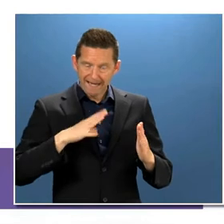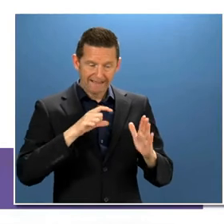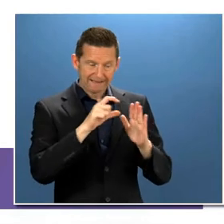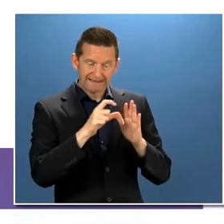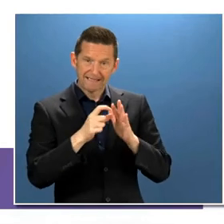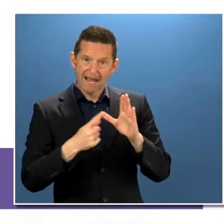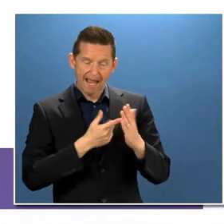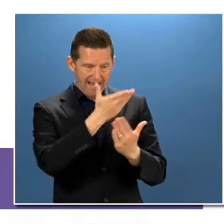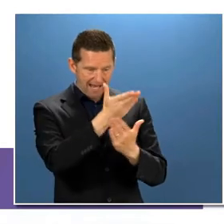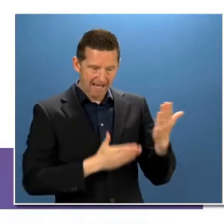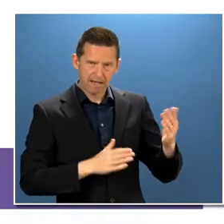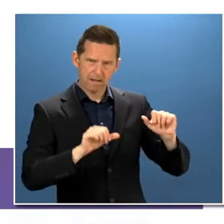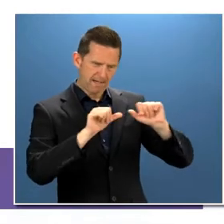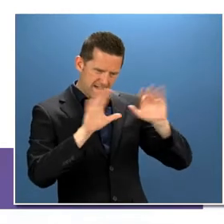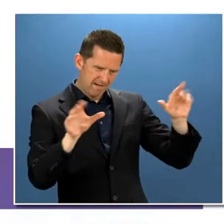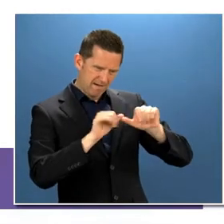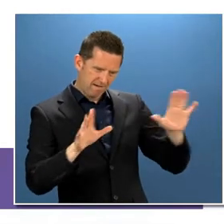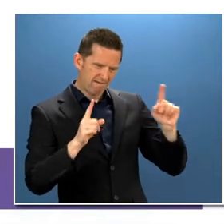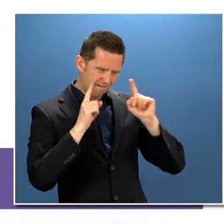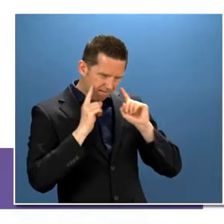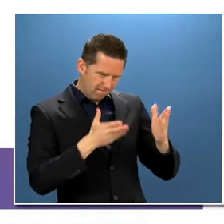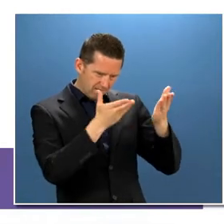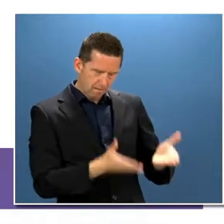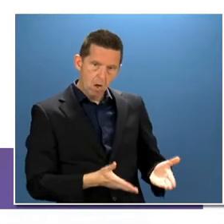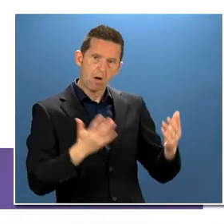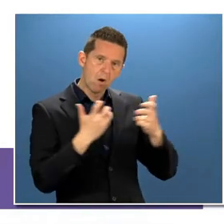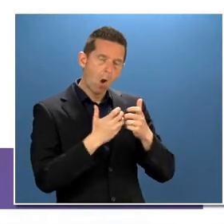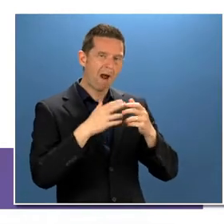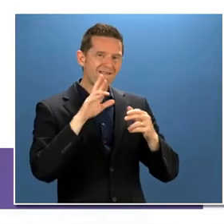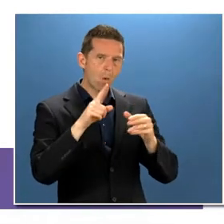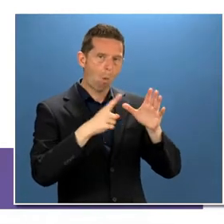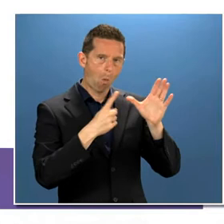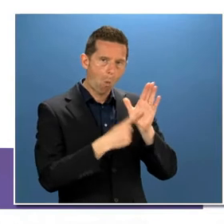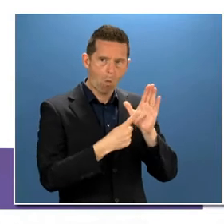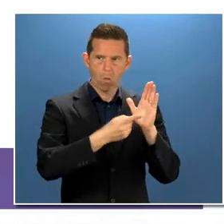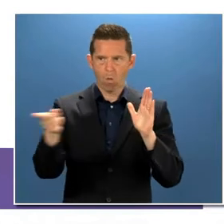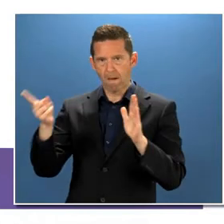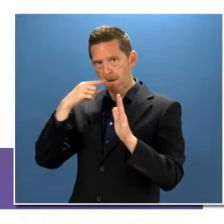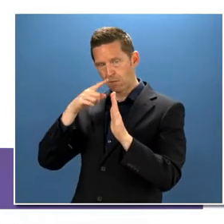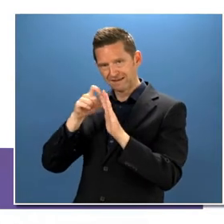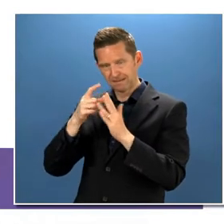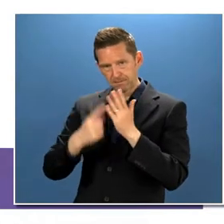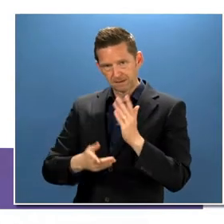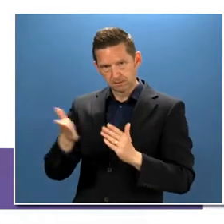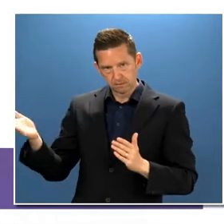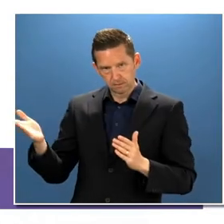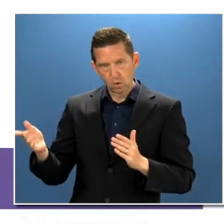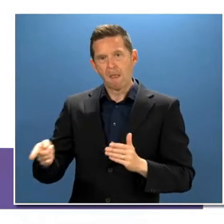purpose for all people with disability to enable them to avail themselves of